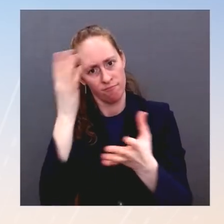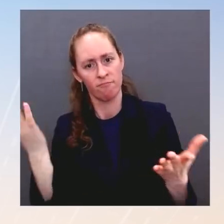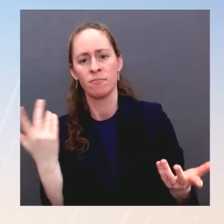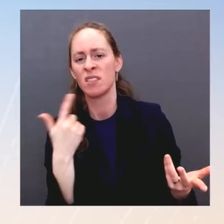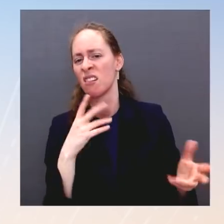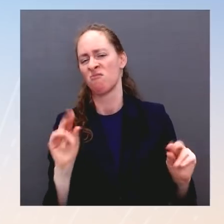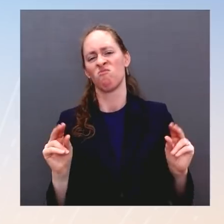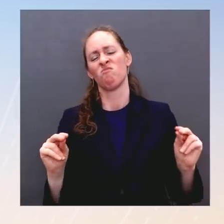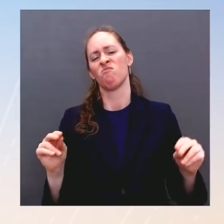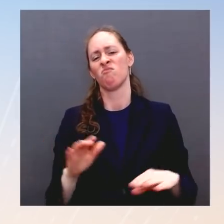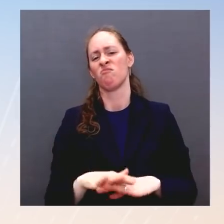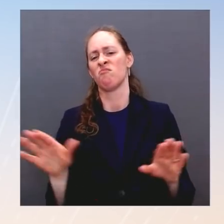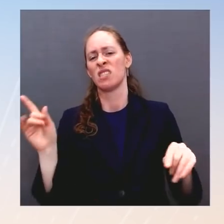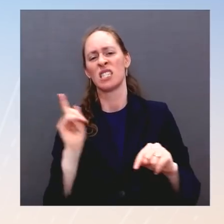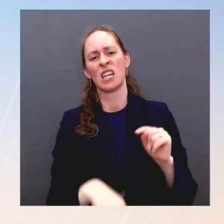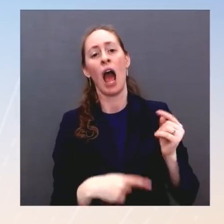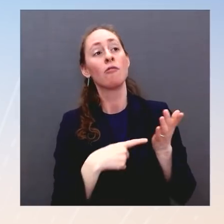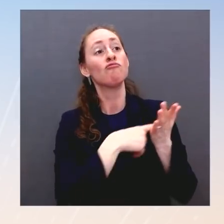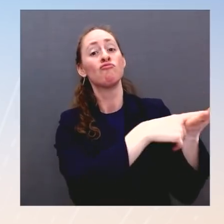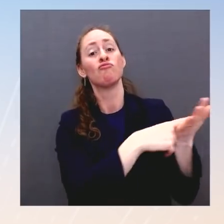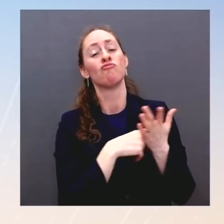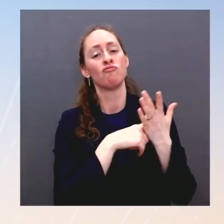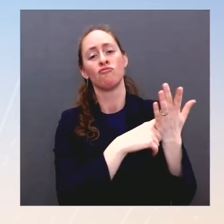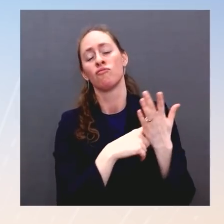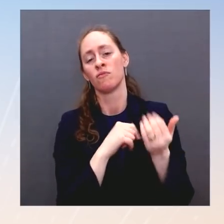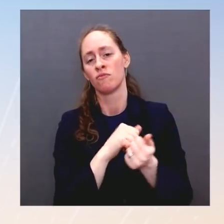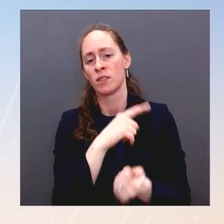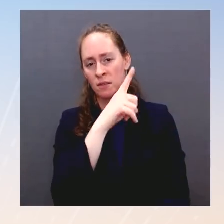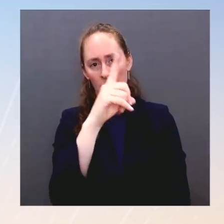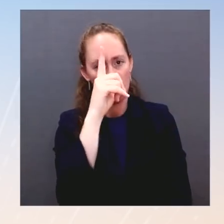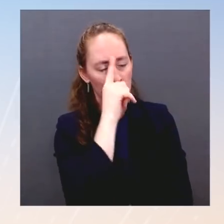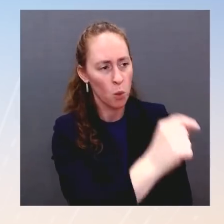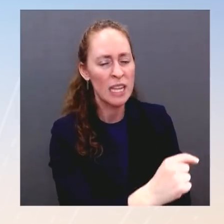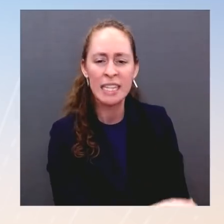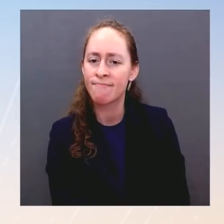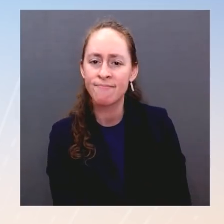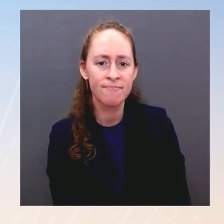Ms. Psaki: Well, again, in this moment, the -- I've conveyed pretty clearly the President